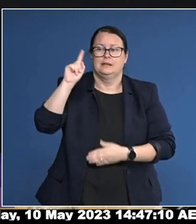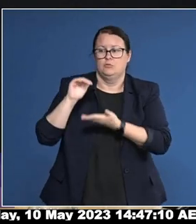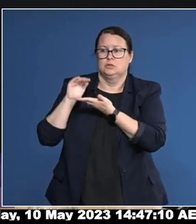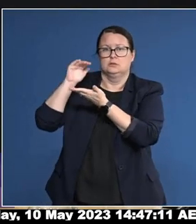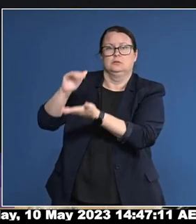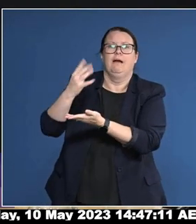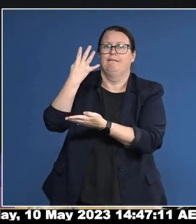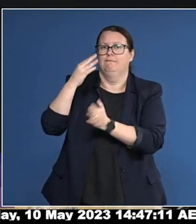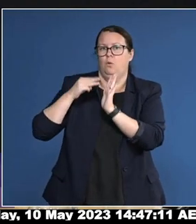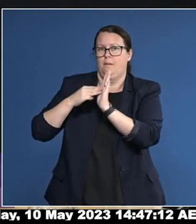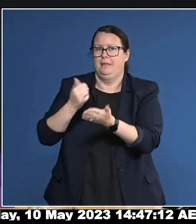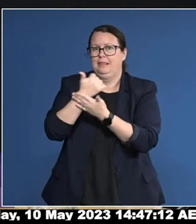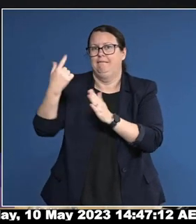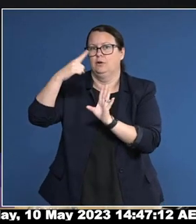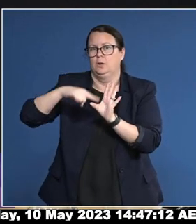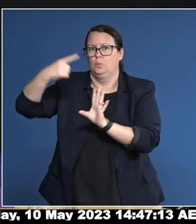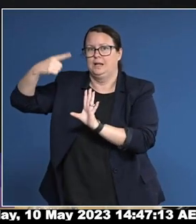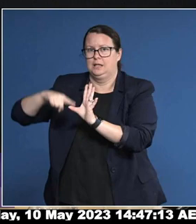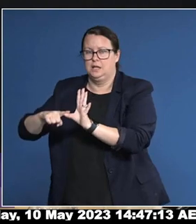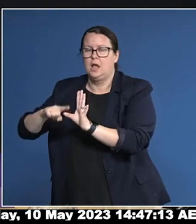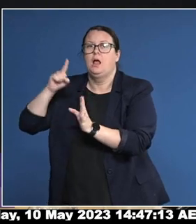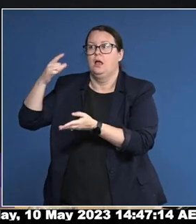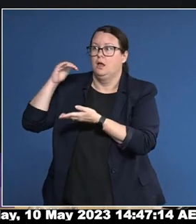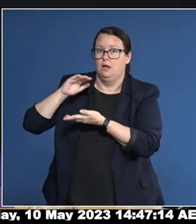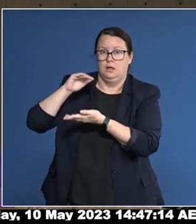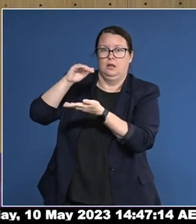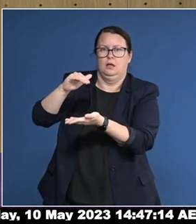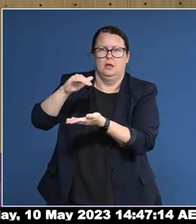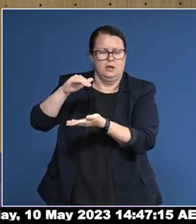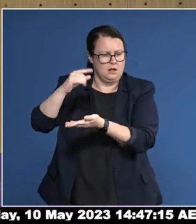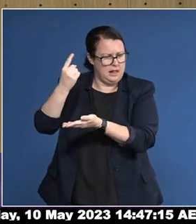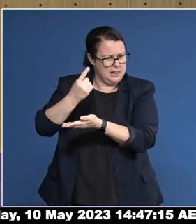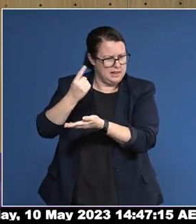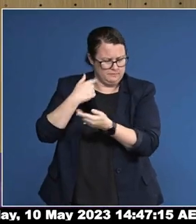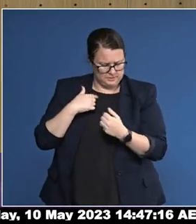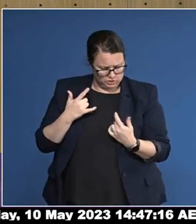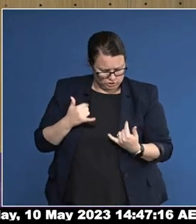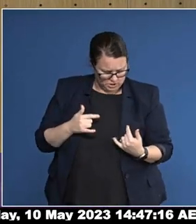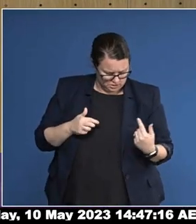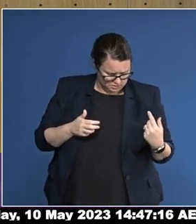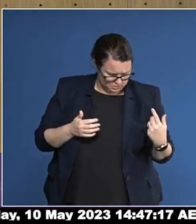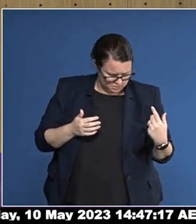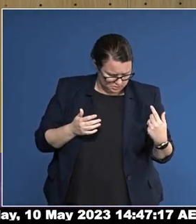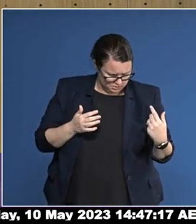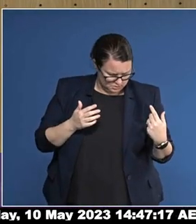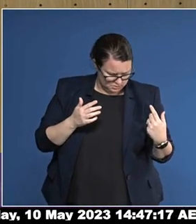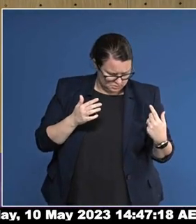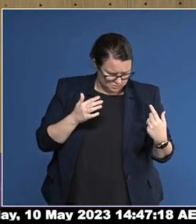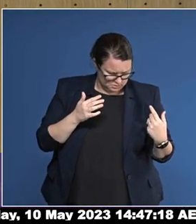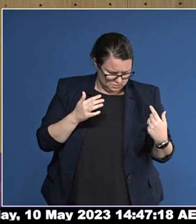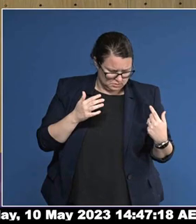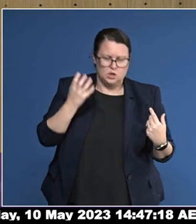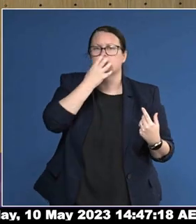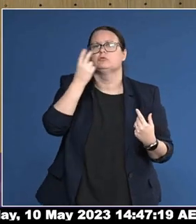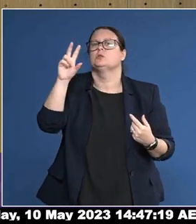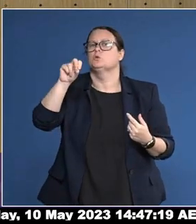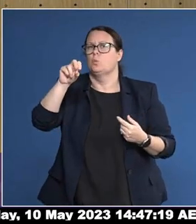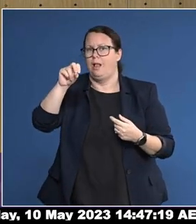Currently we fund 11 - 11, let me just quickly count - 12 individual services,